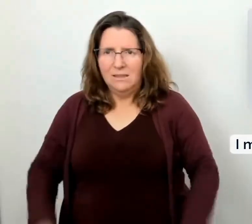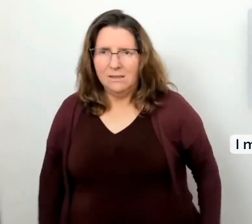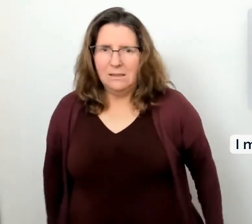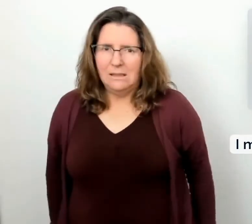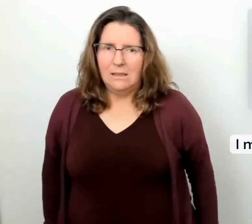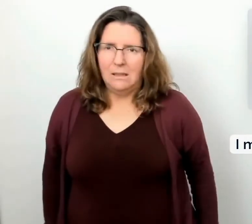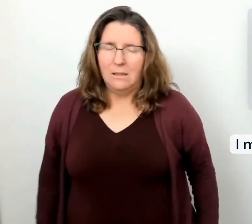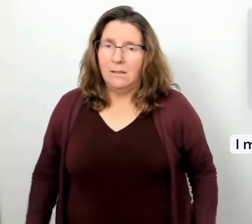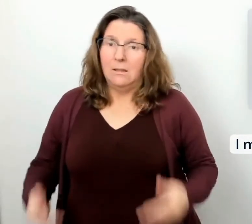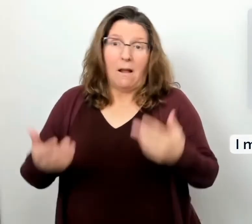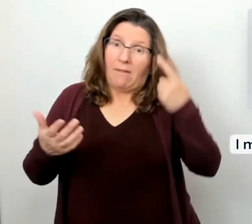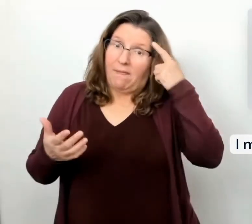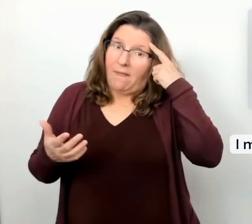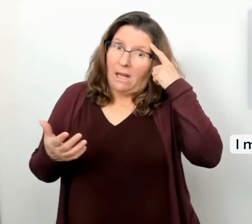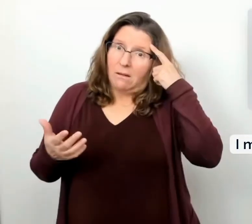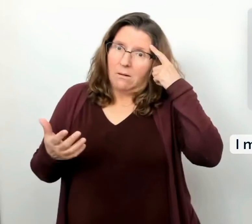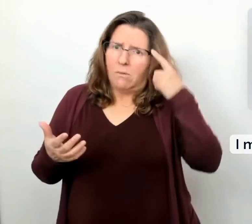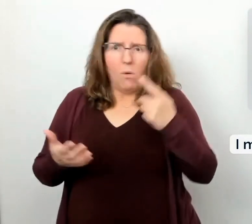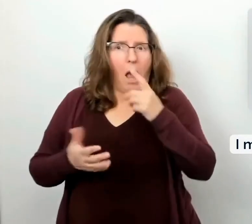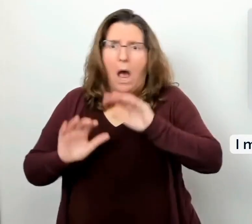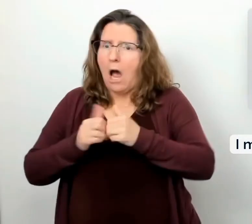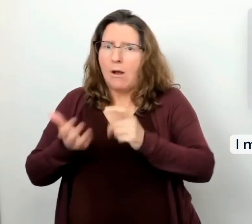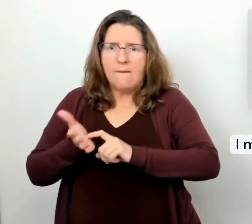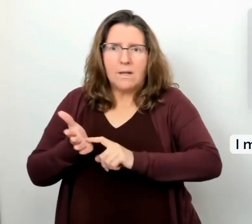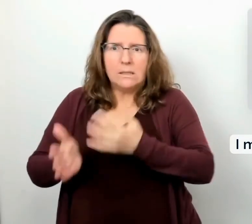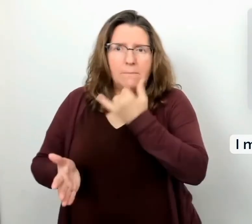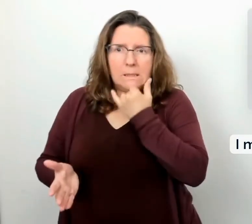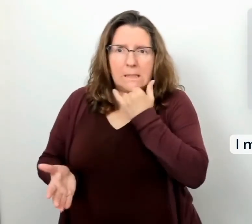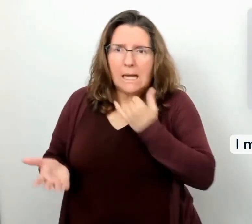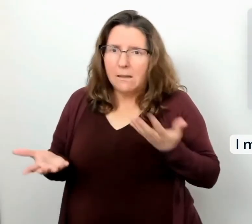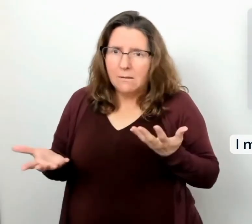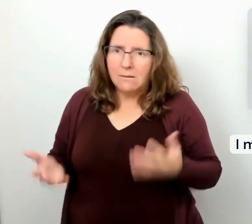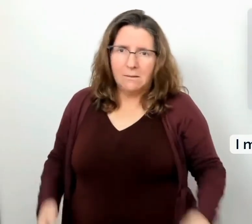Okay, that's a lesson learned now where do we go from here!